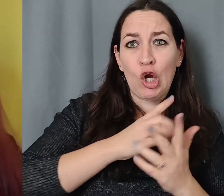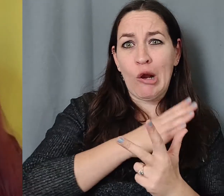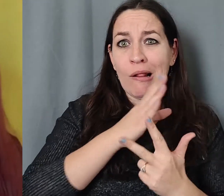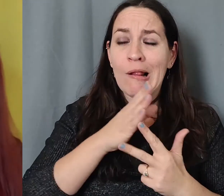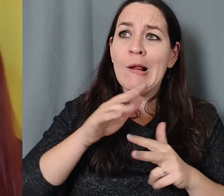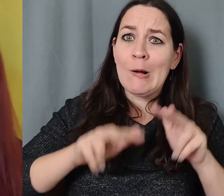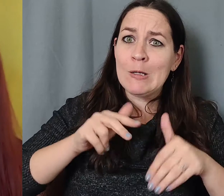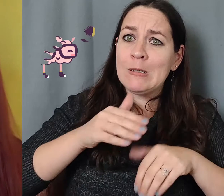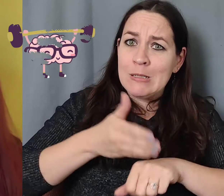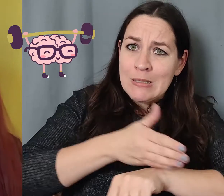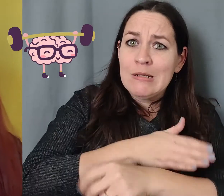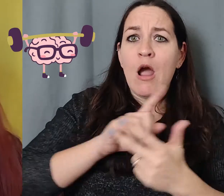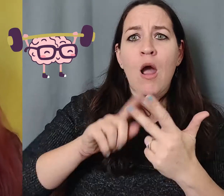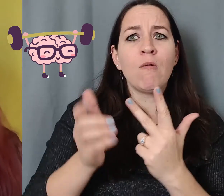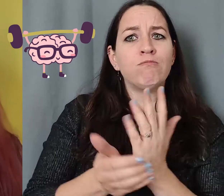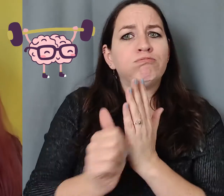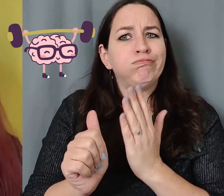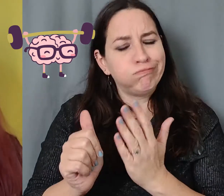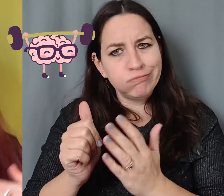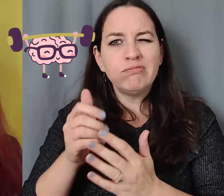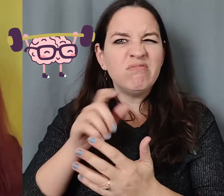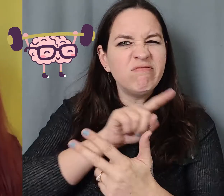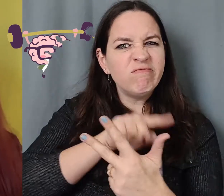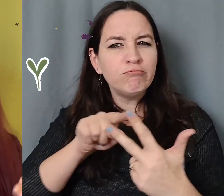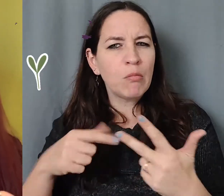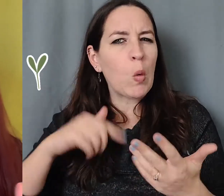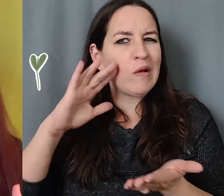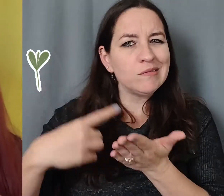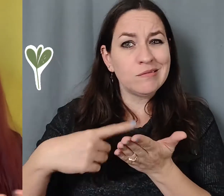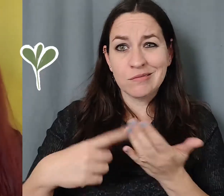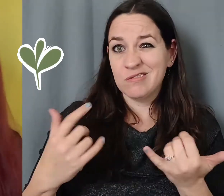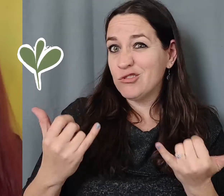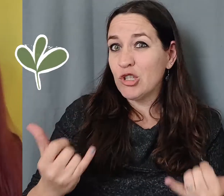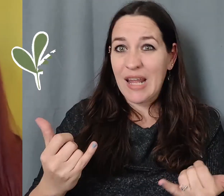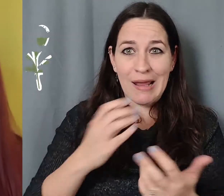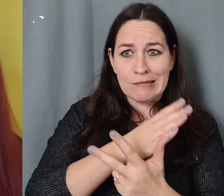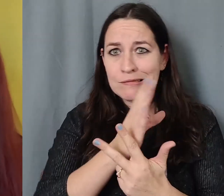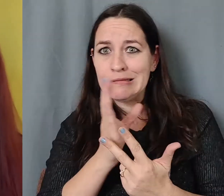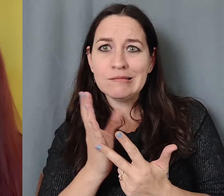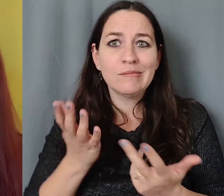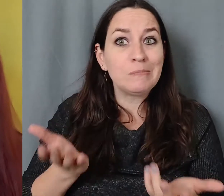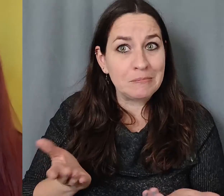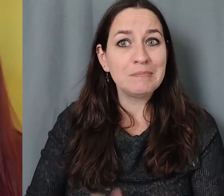through the stages of learning something, and what it means to be at different stages of growth at different times and in different areas of your life.